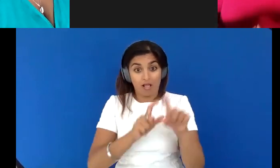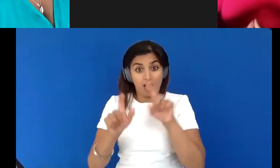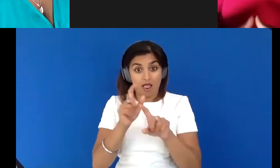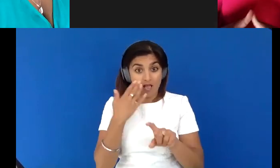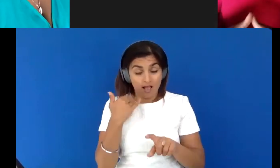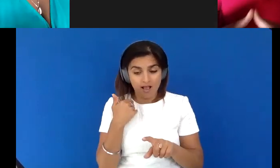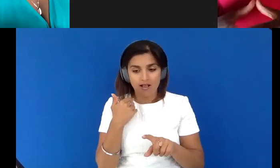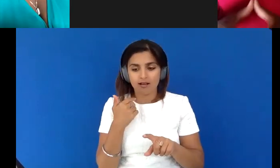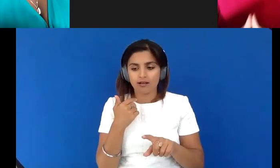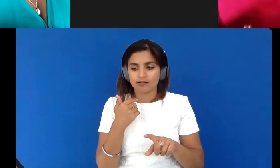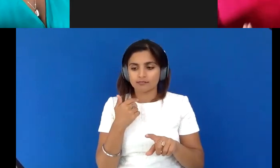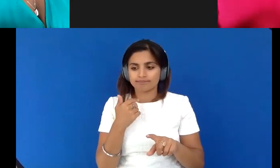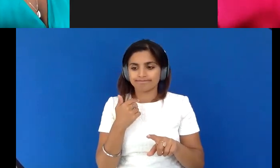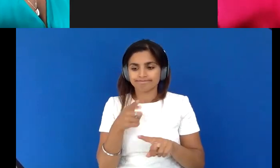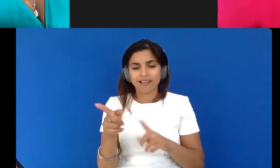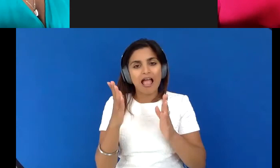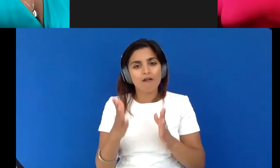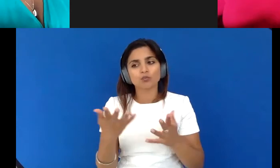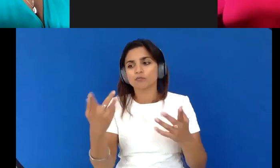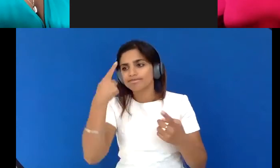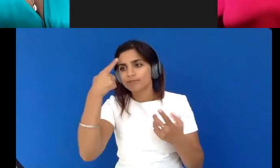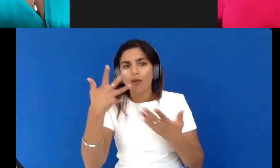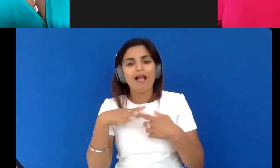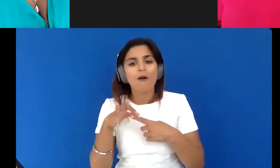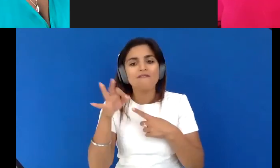have to have them where they can afford and often where they can afford if